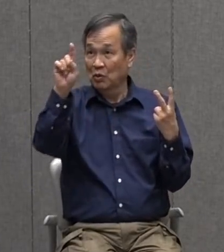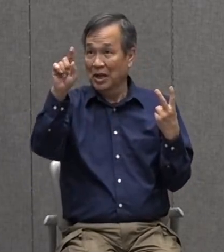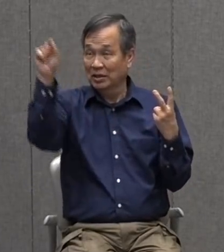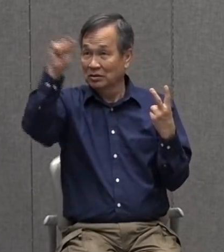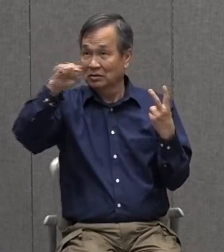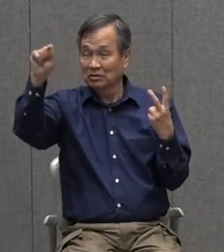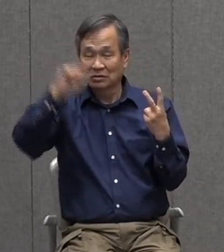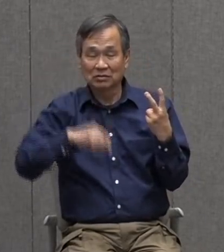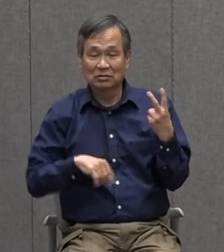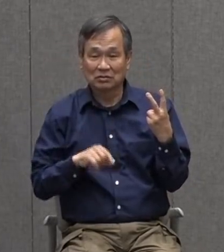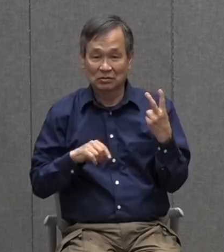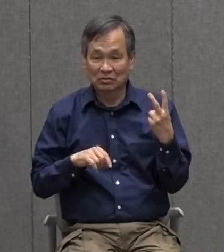but she can't circle 12.